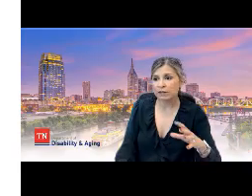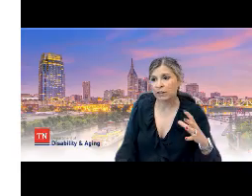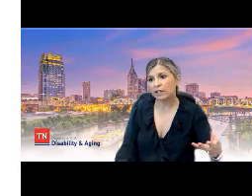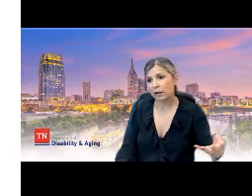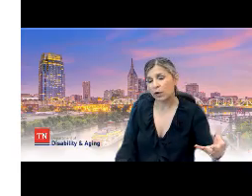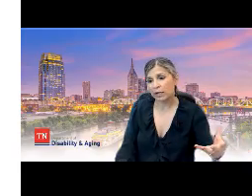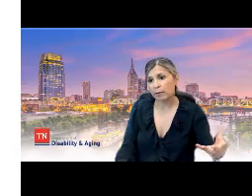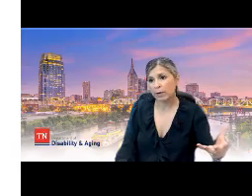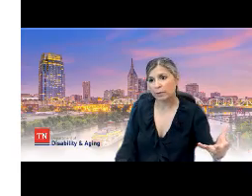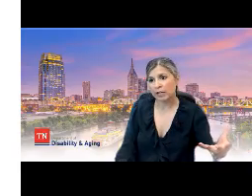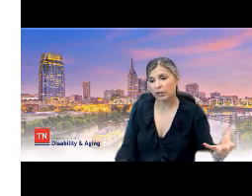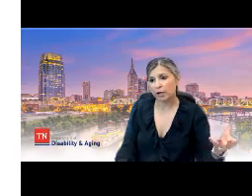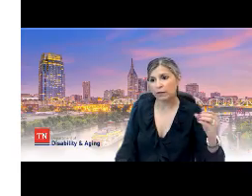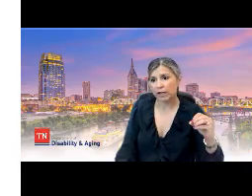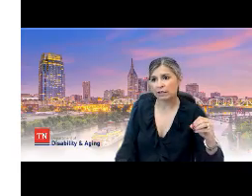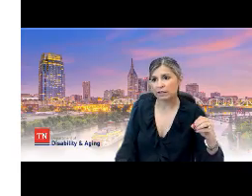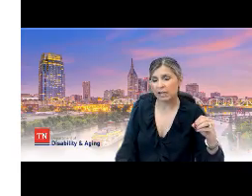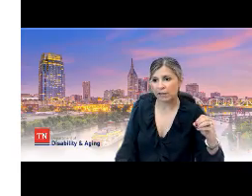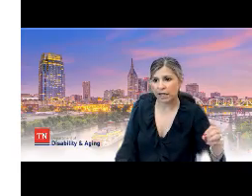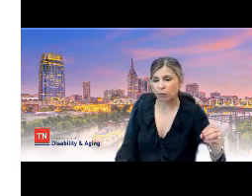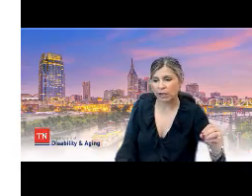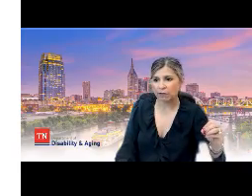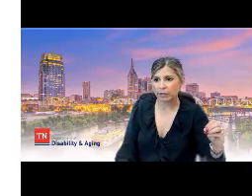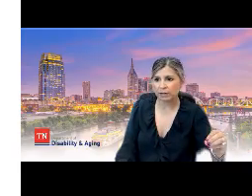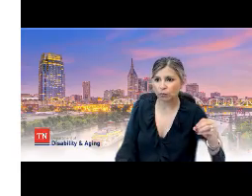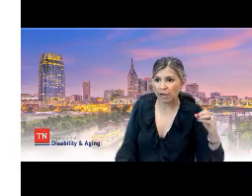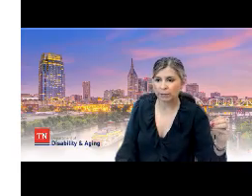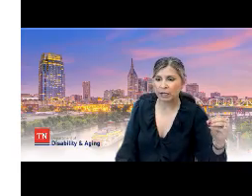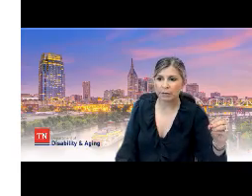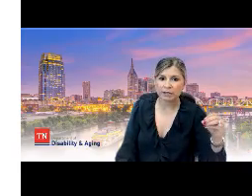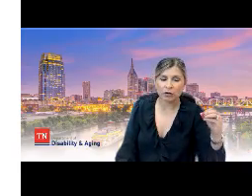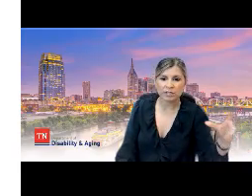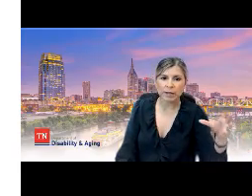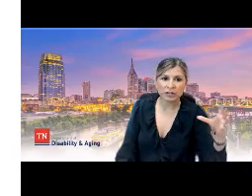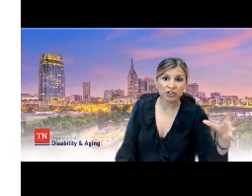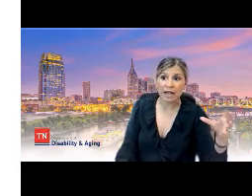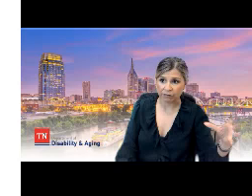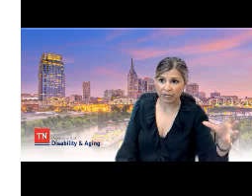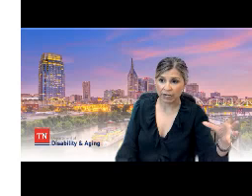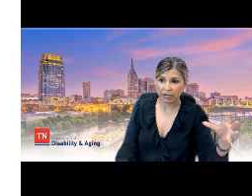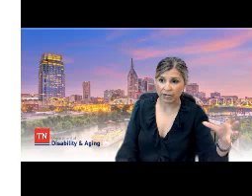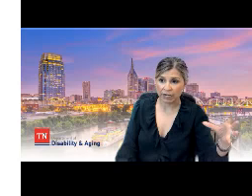One of the things I want to make mention of is that we have been ramping up is our dimension navigators.